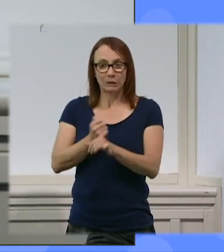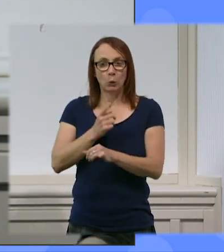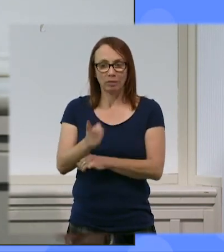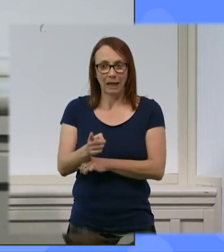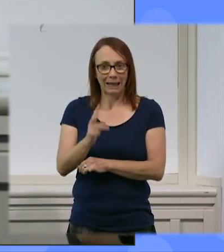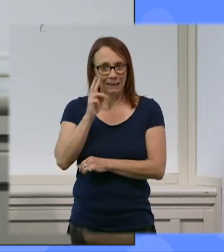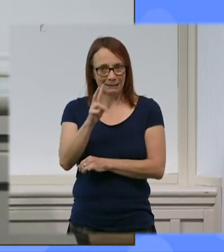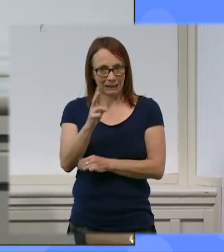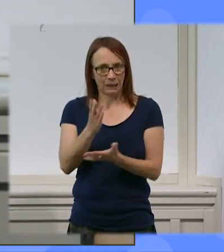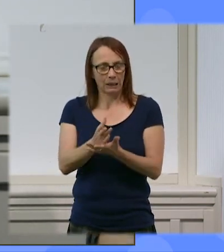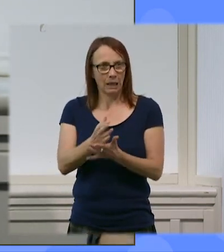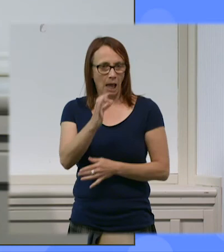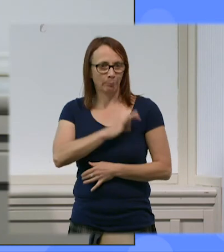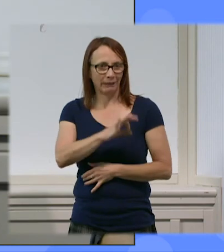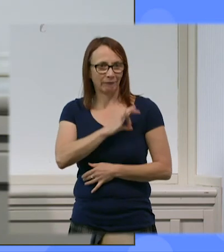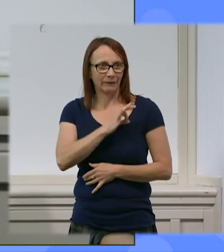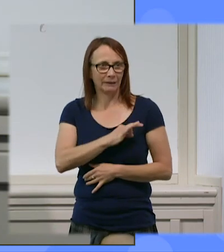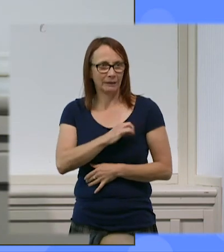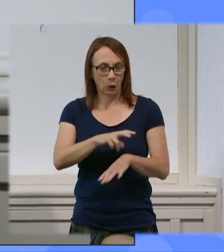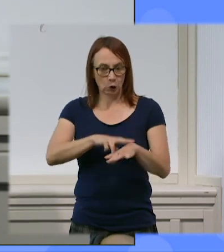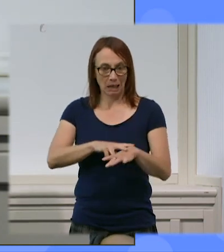benefit of retention you know are people feeling is well they're much more